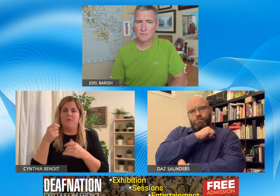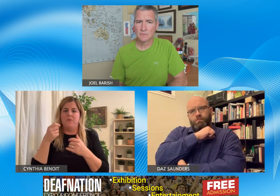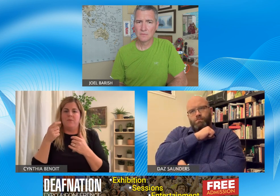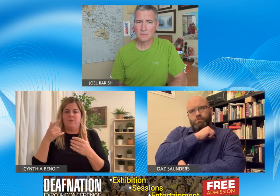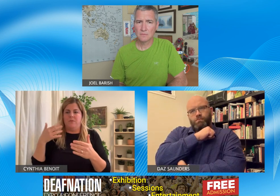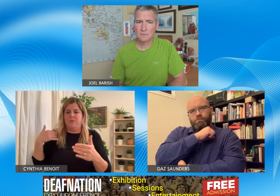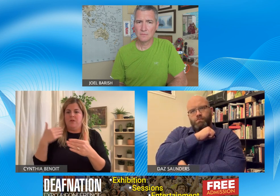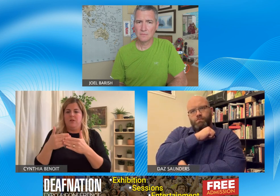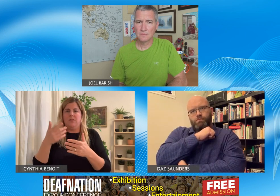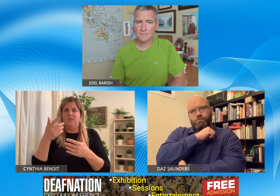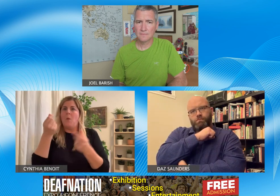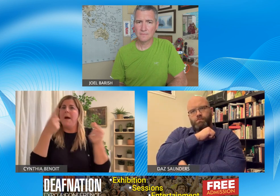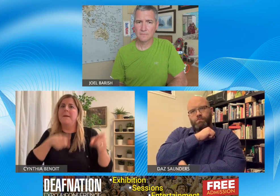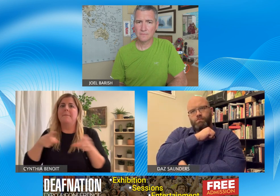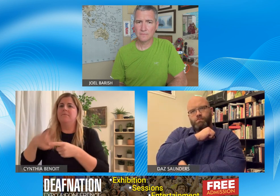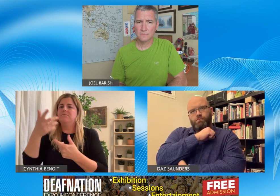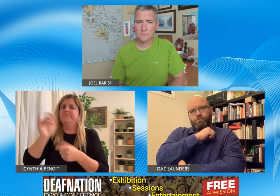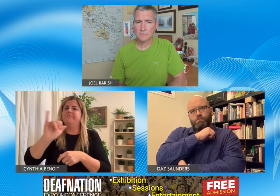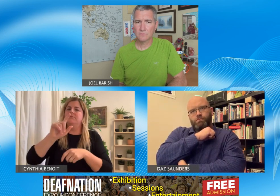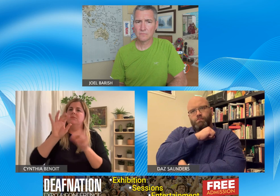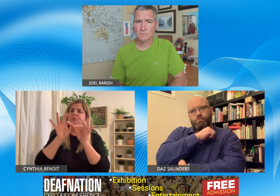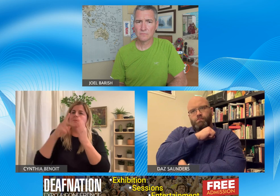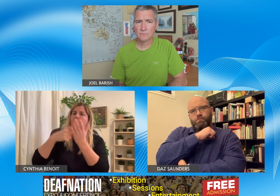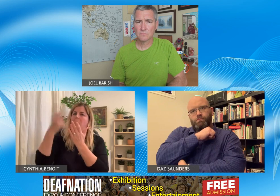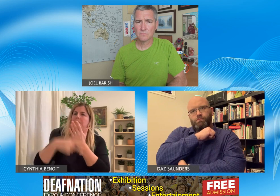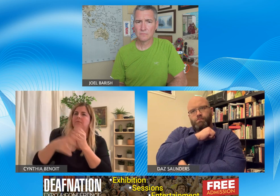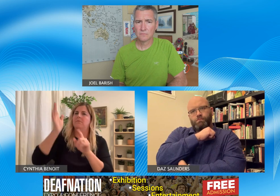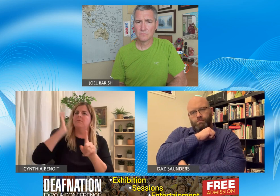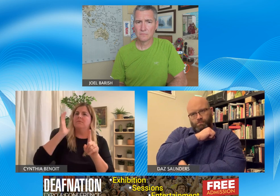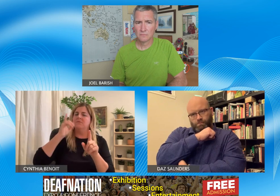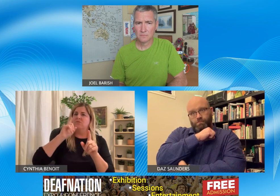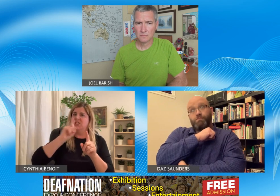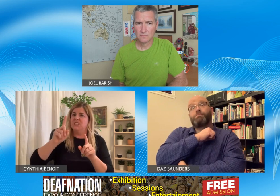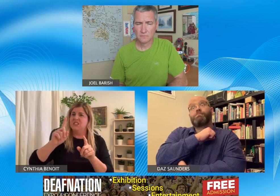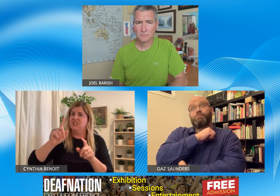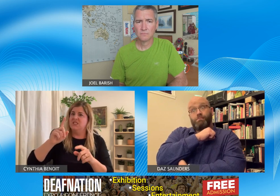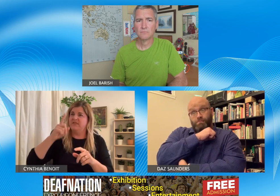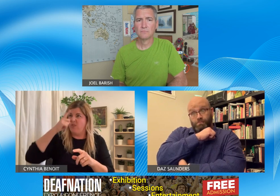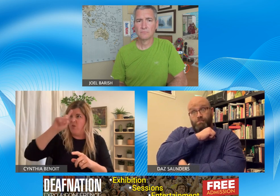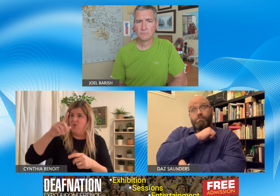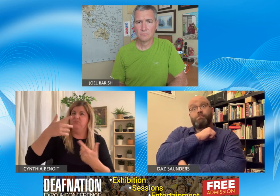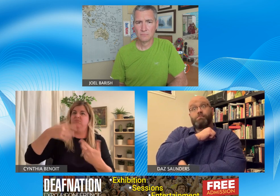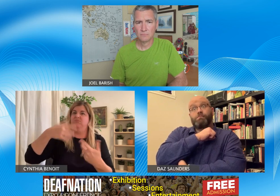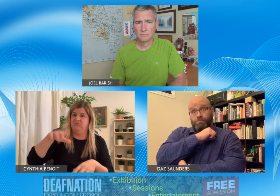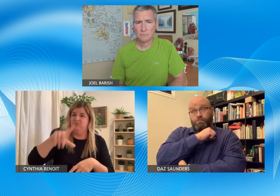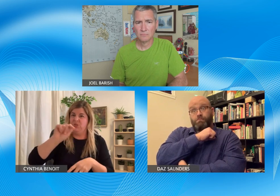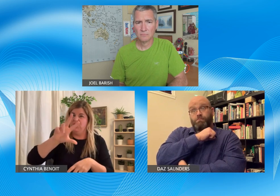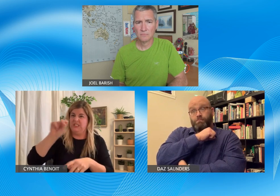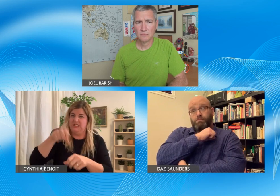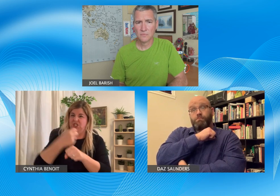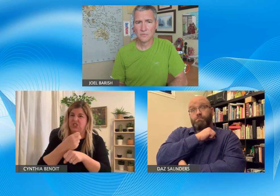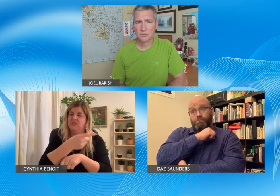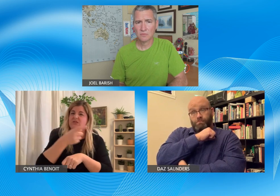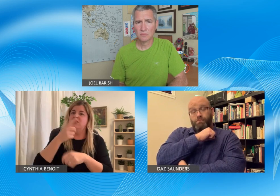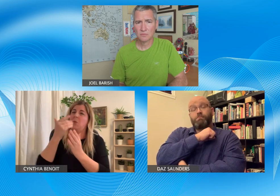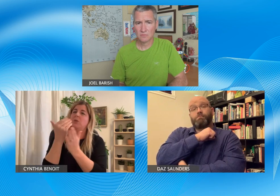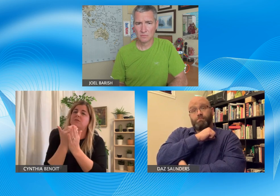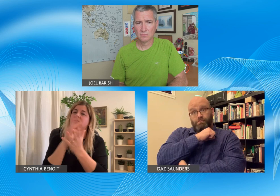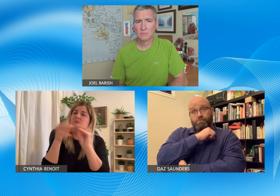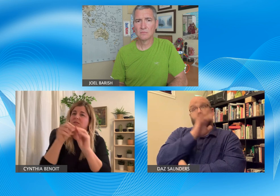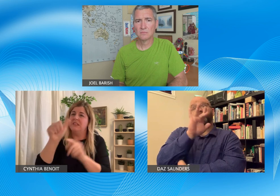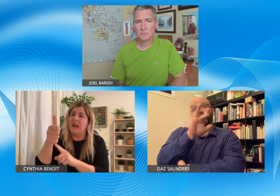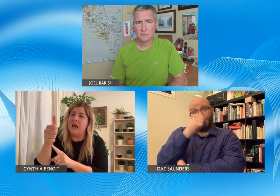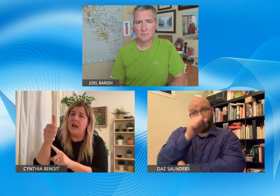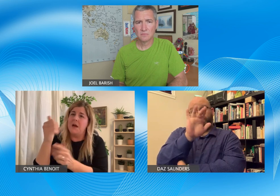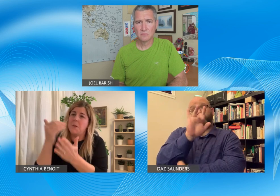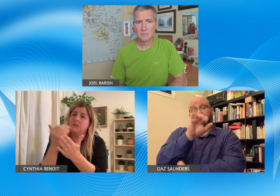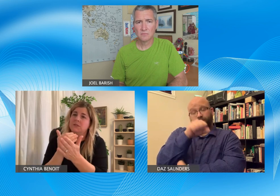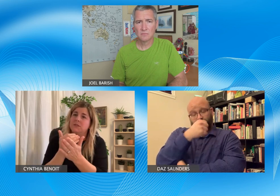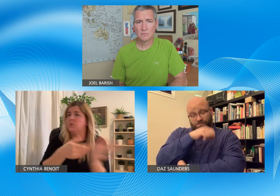Just thinking of the fact that for the past 20, 30 years, only ten courses needed to be